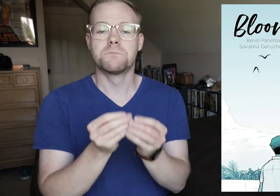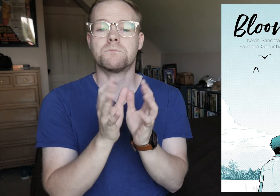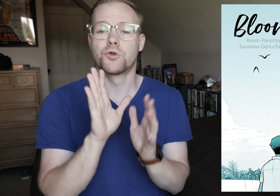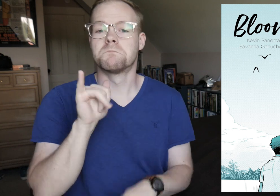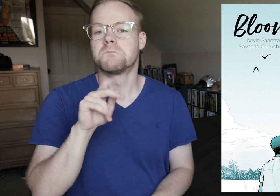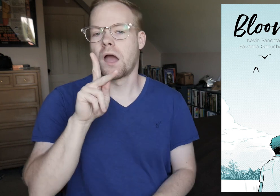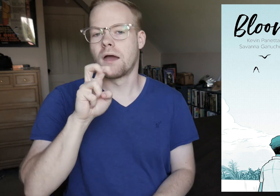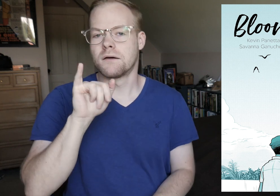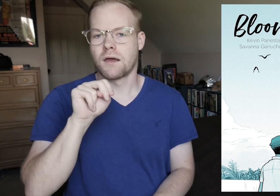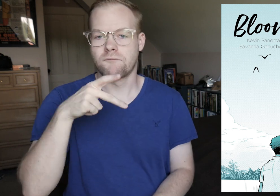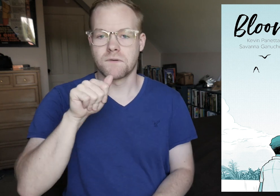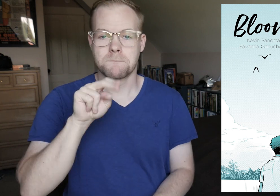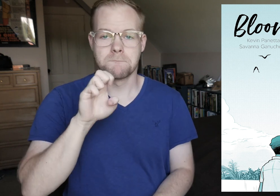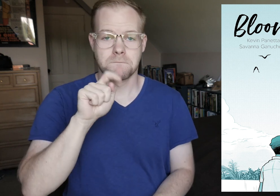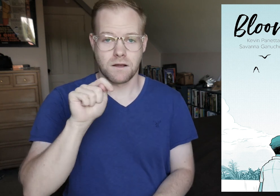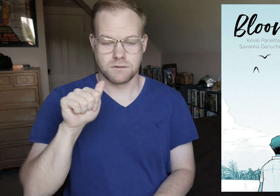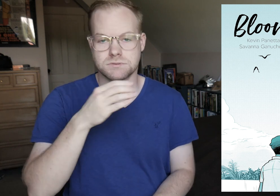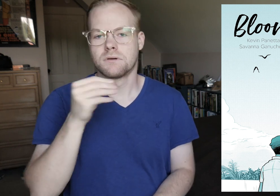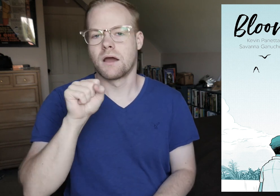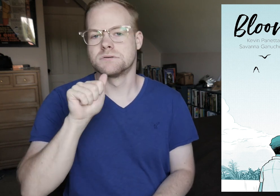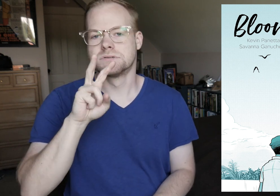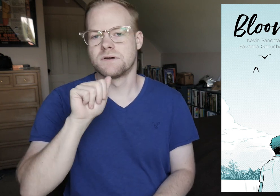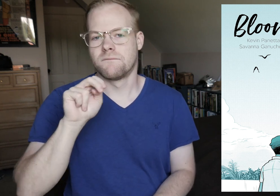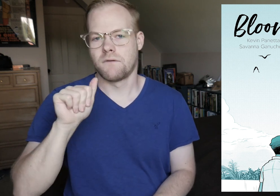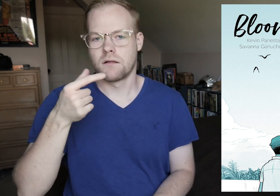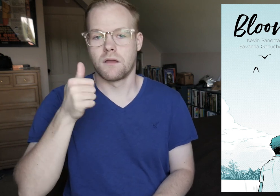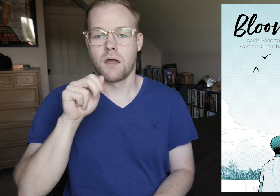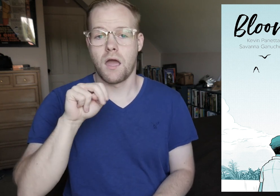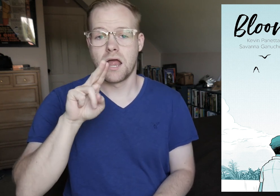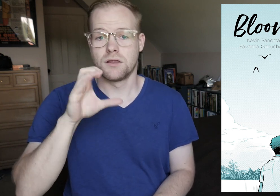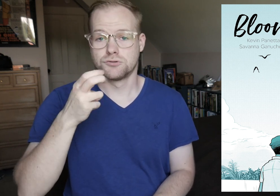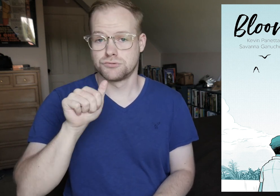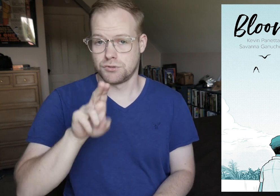Bloom by Kevin Panetta and Savanna Ganucheau.